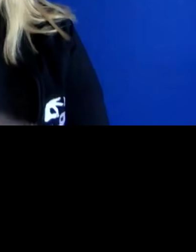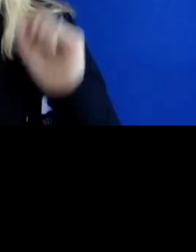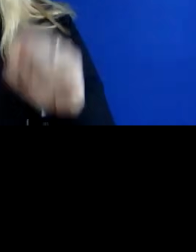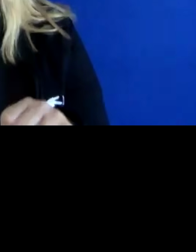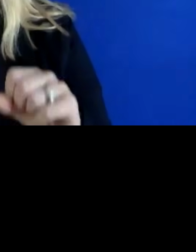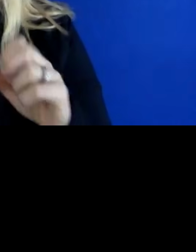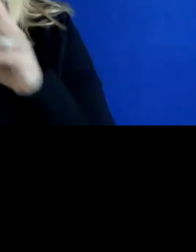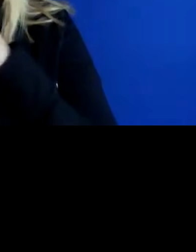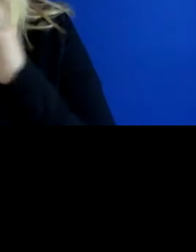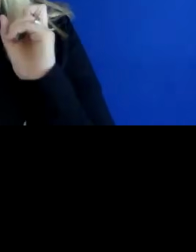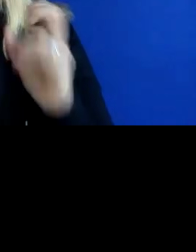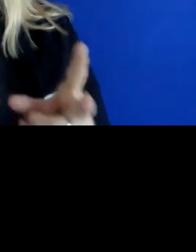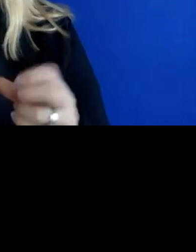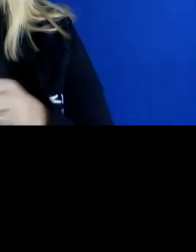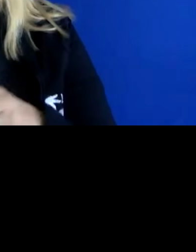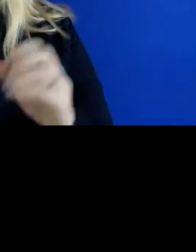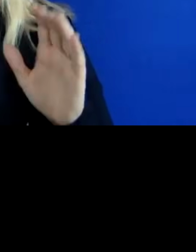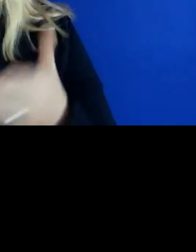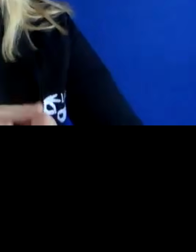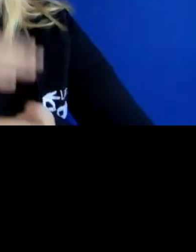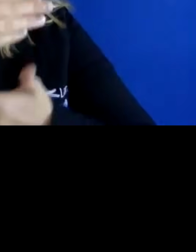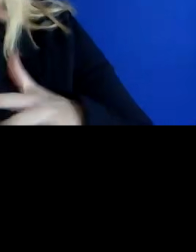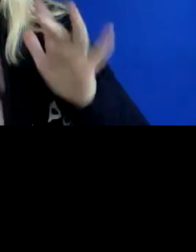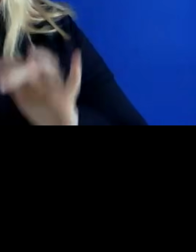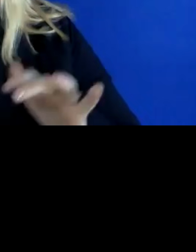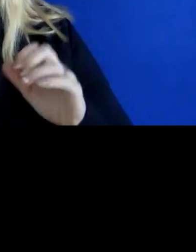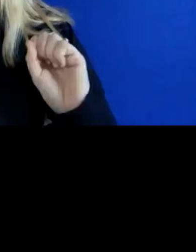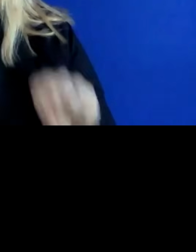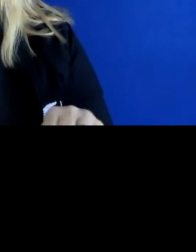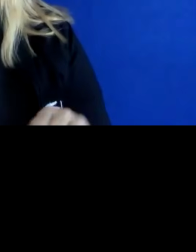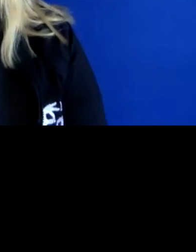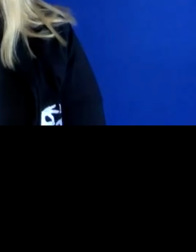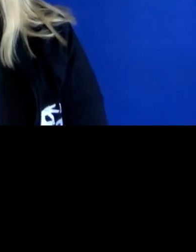You can just check, it has some auto subtitle generation,